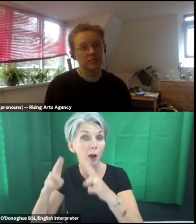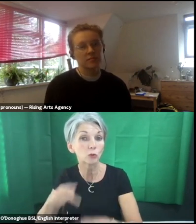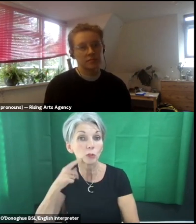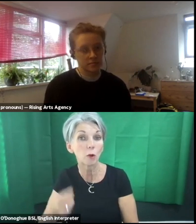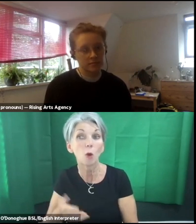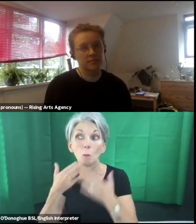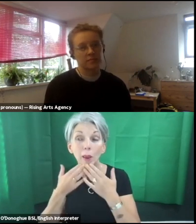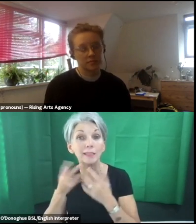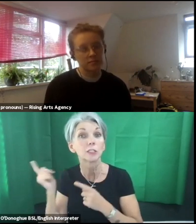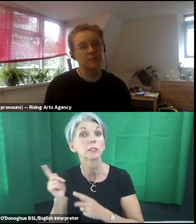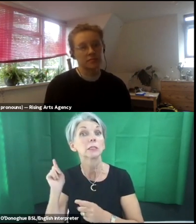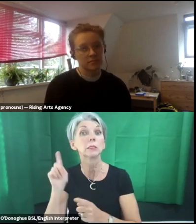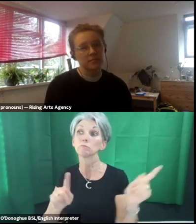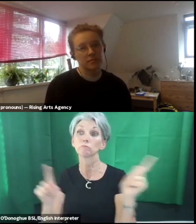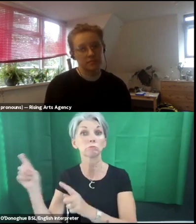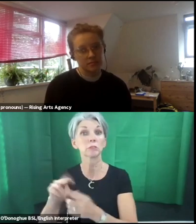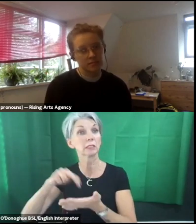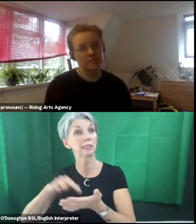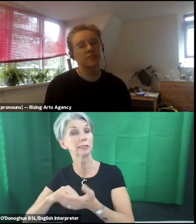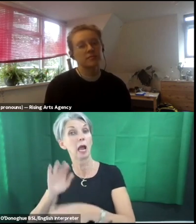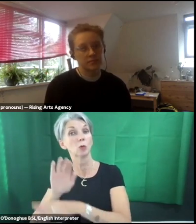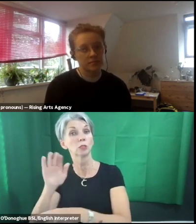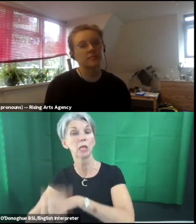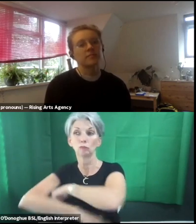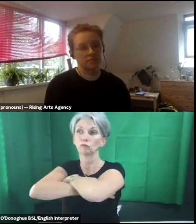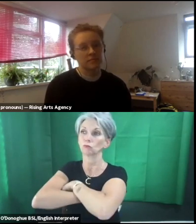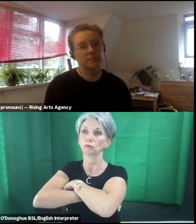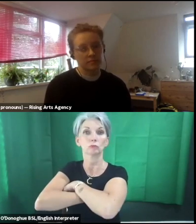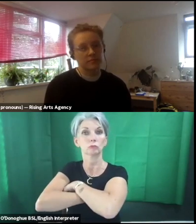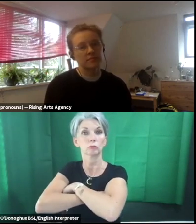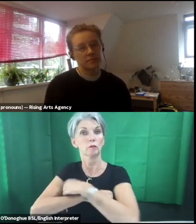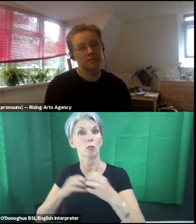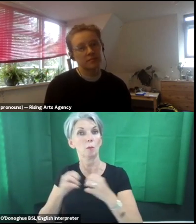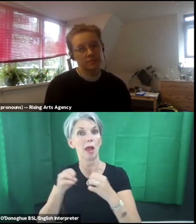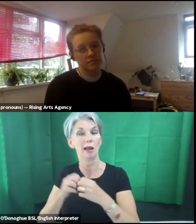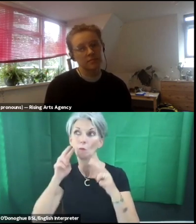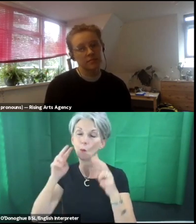outside the house so that we can deny bailiffs access to that property?" And there's those kinds of things.